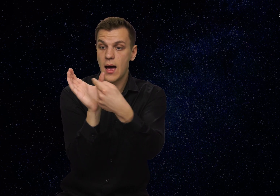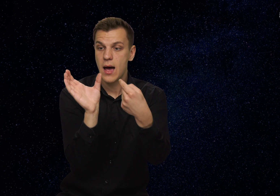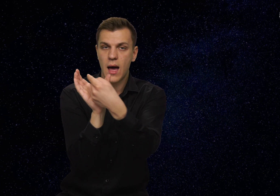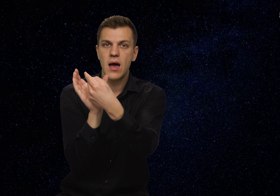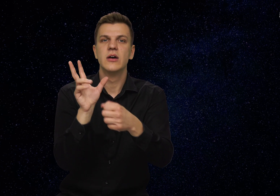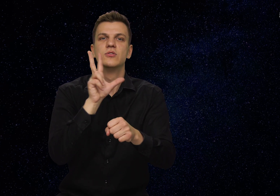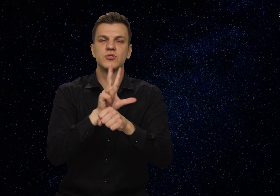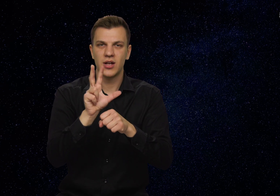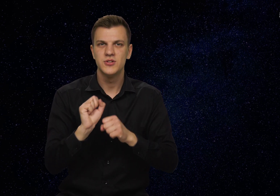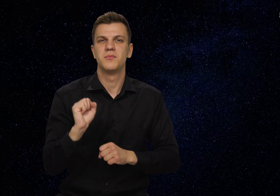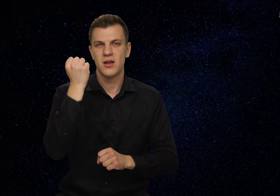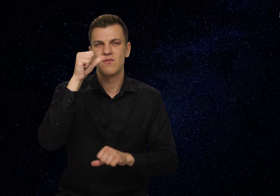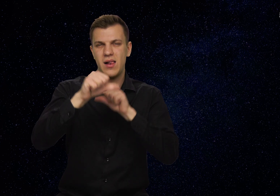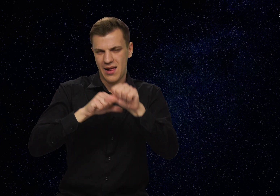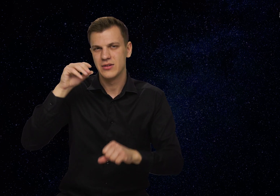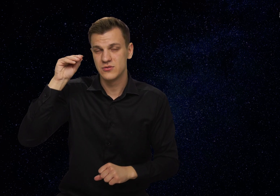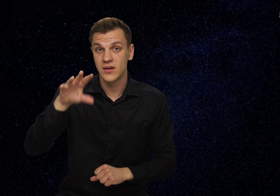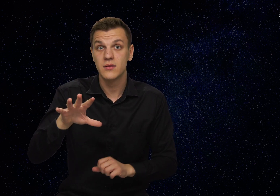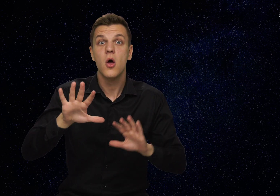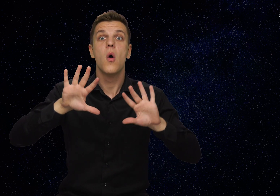with a radius of more than 13 billion light years,